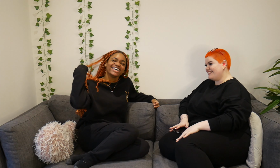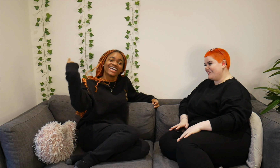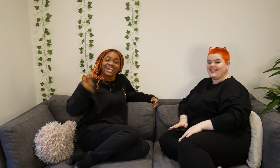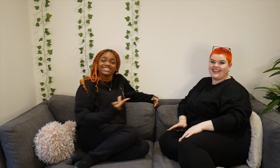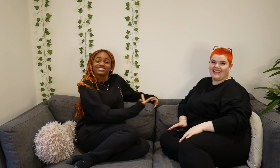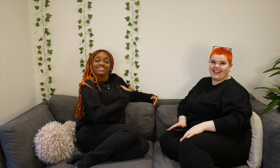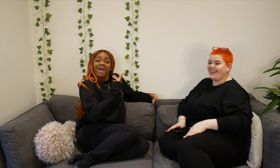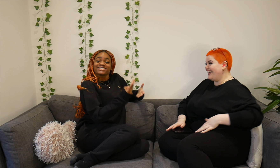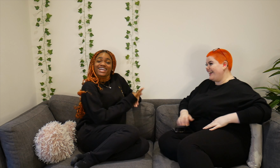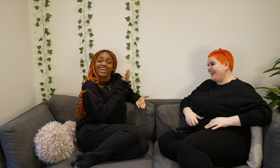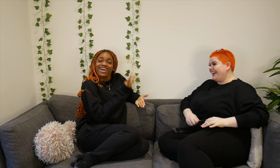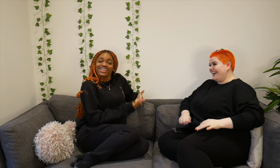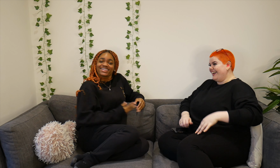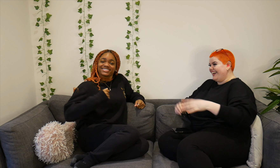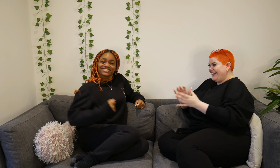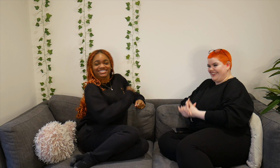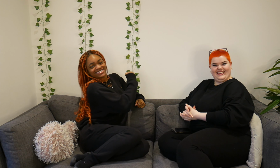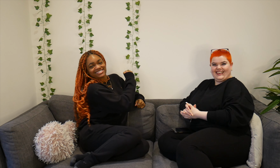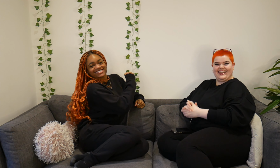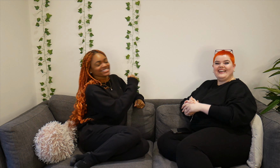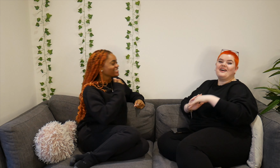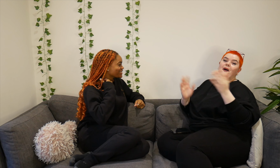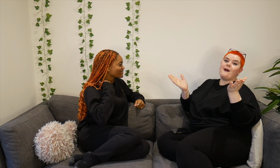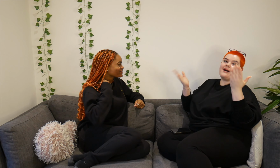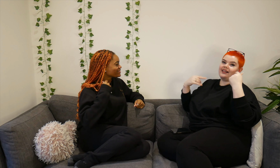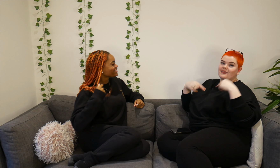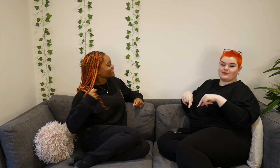*Sarah chuckles and Kirsty laughs* (S): It's us again, dangg.